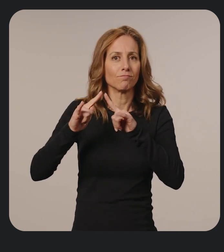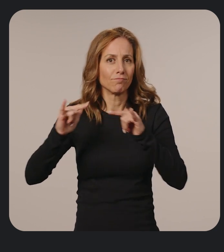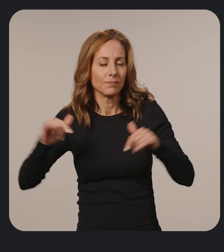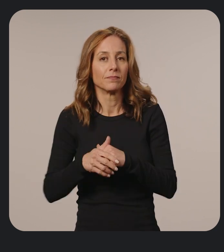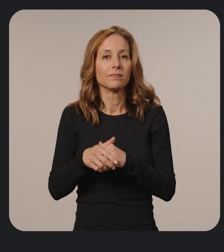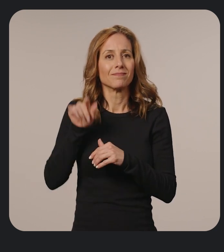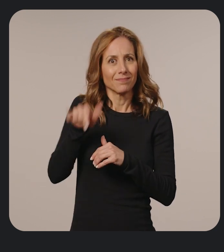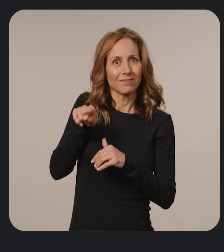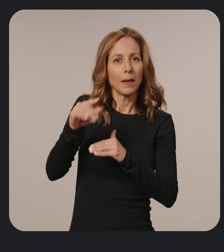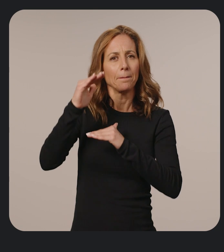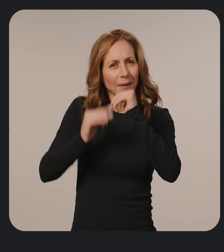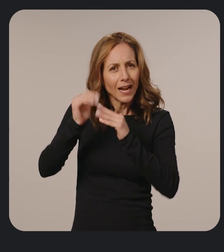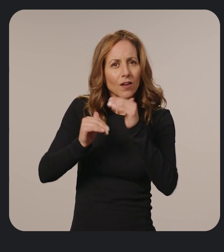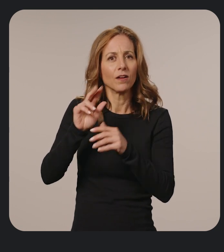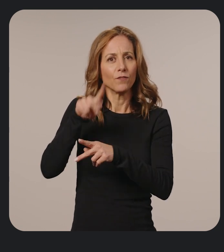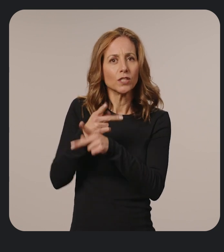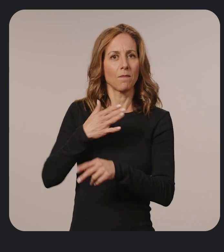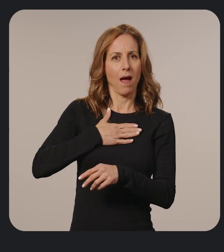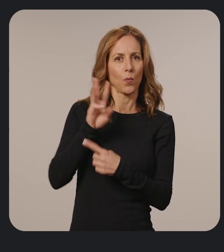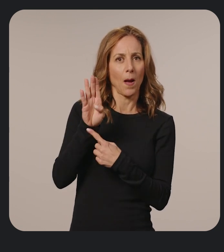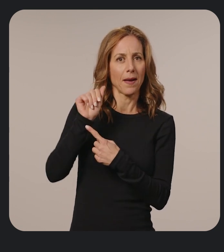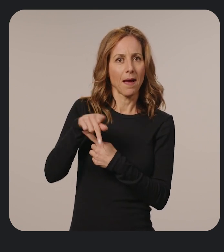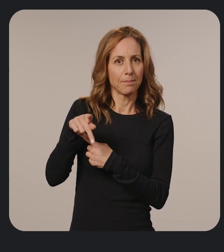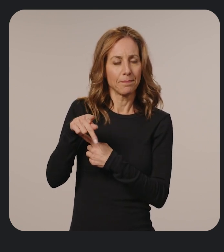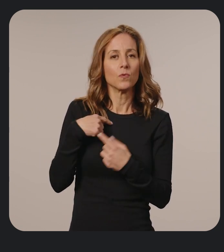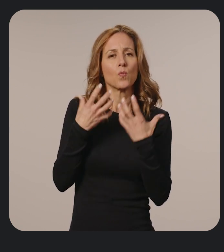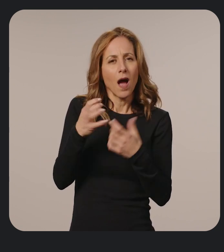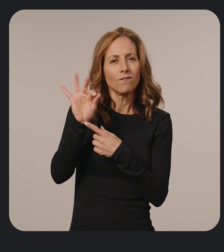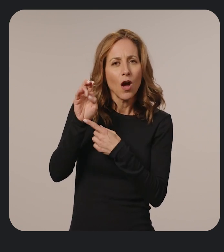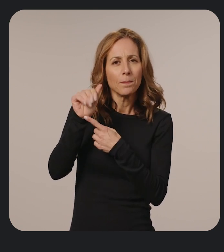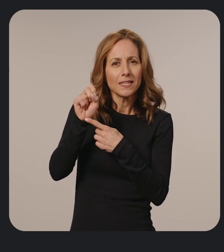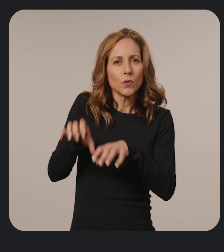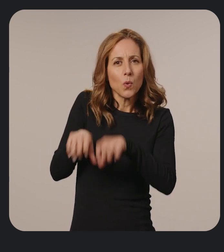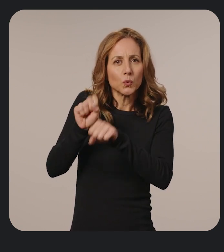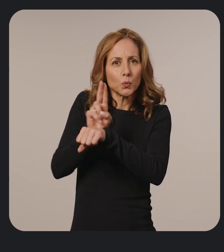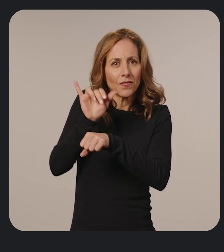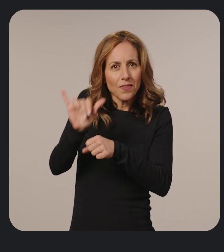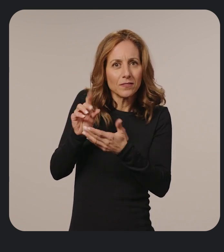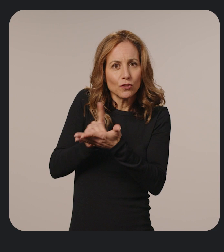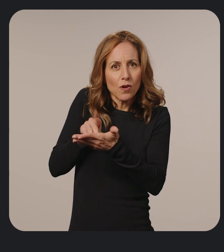and so on that is the built version of my web app. And so I want Firebase Hosting to use that directory.